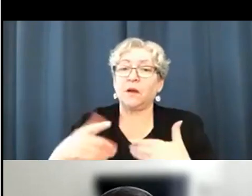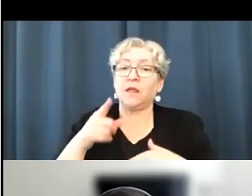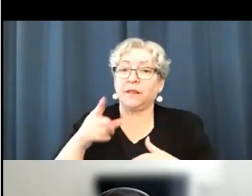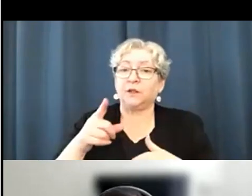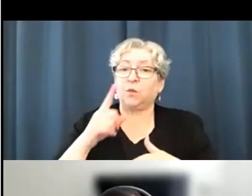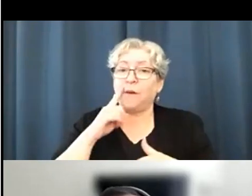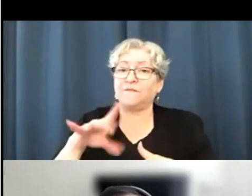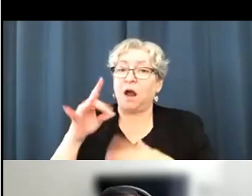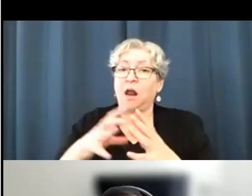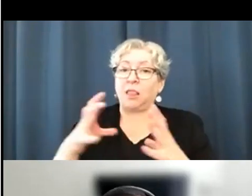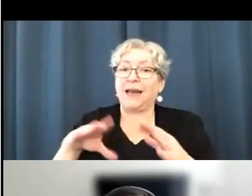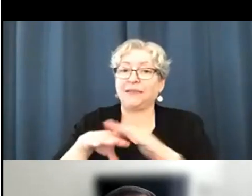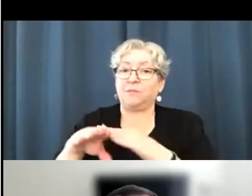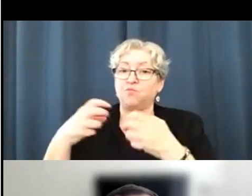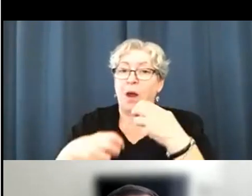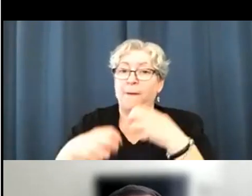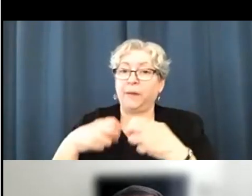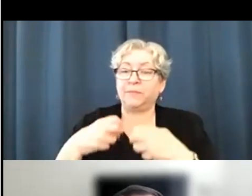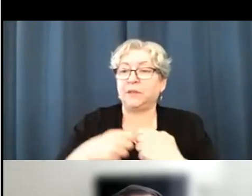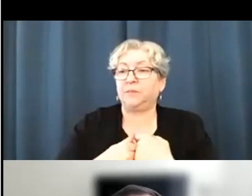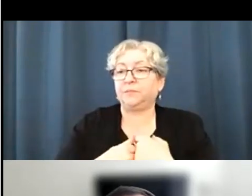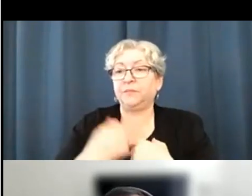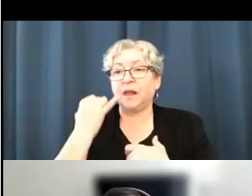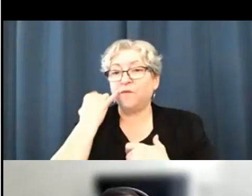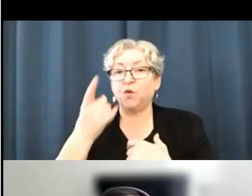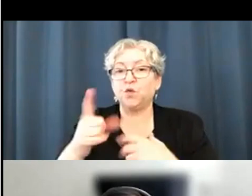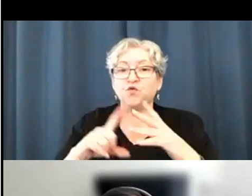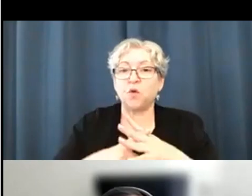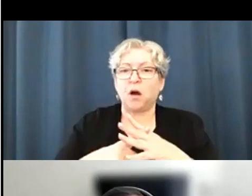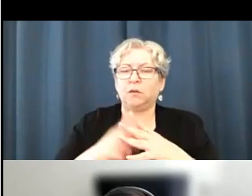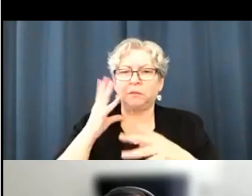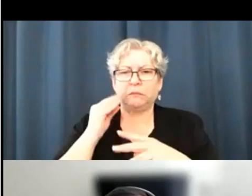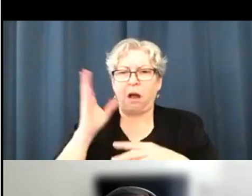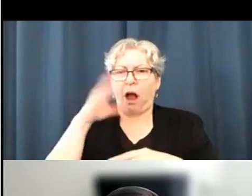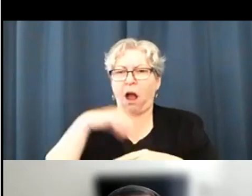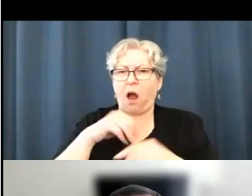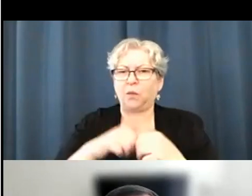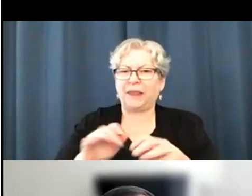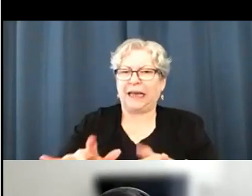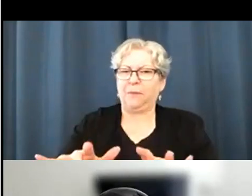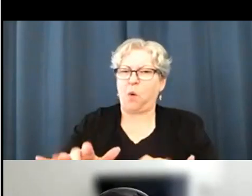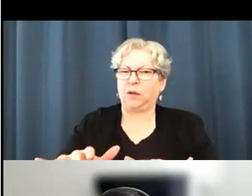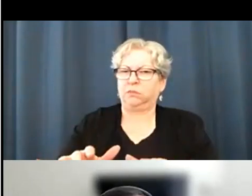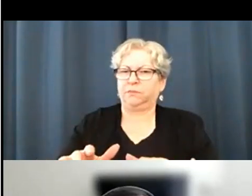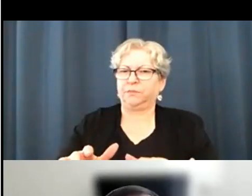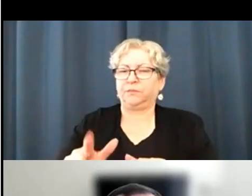a lot of accessibility problems. If you start experiencing weird things with the keyboard, you know that you're also going